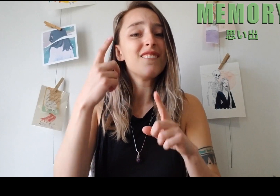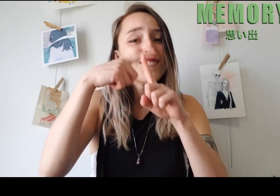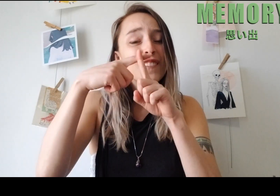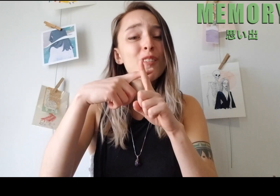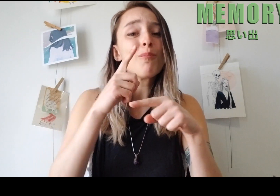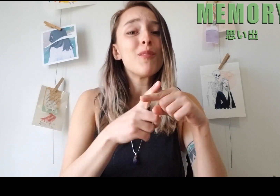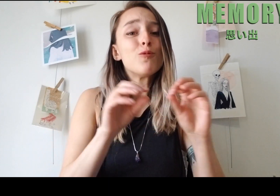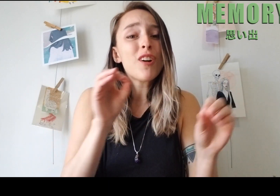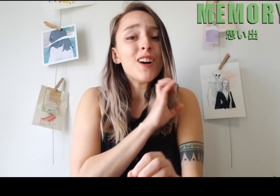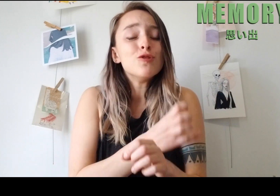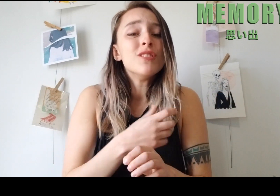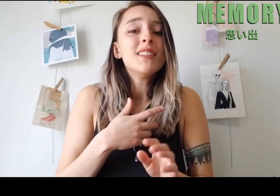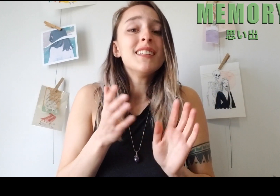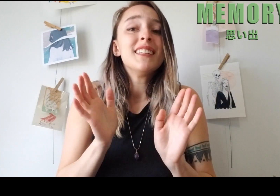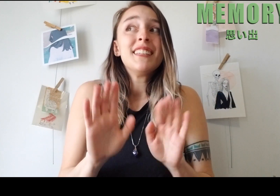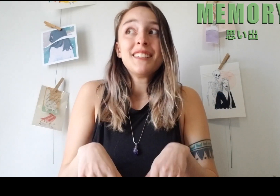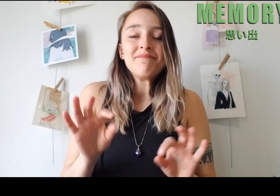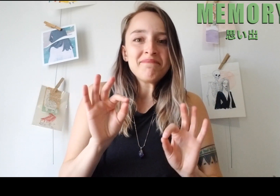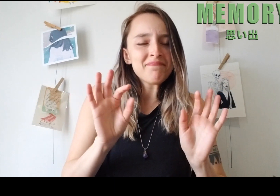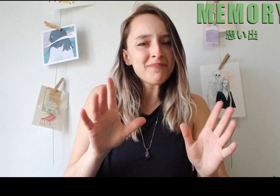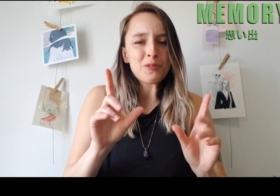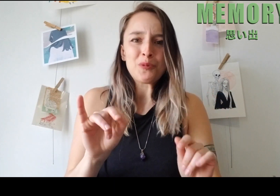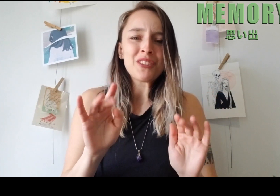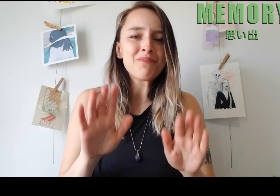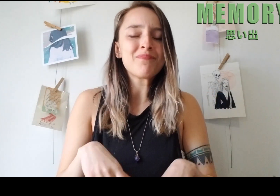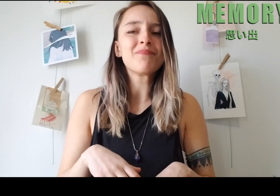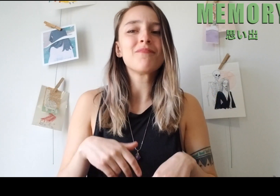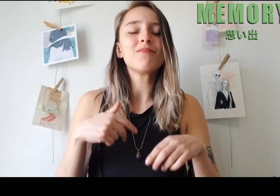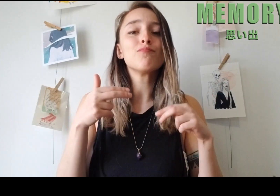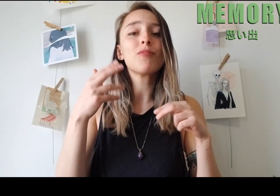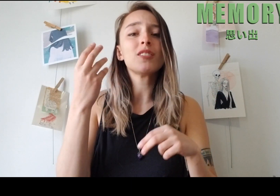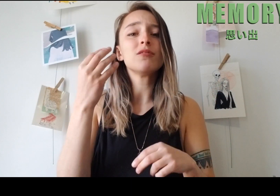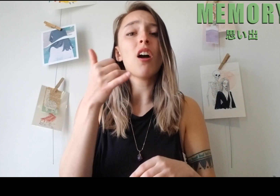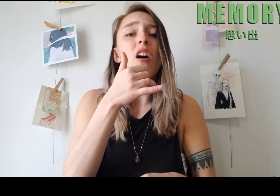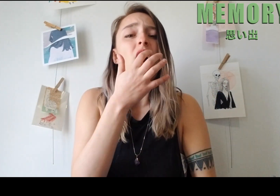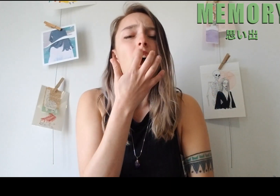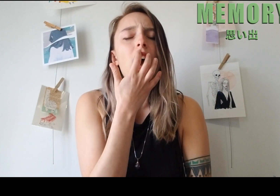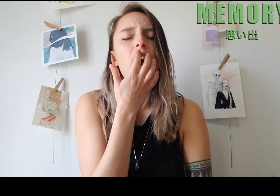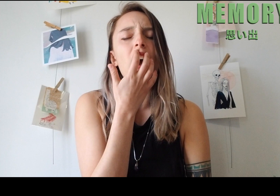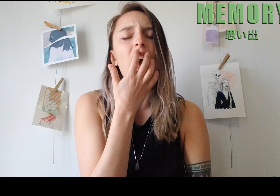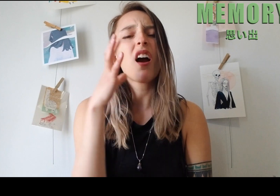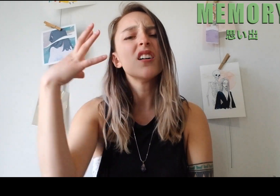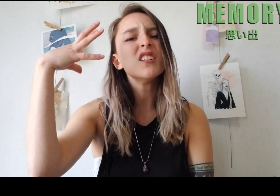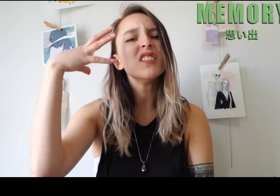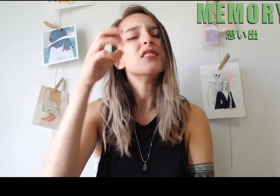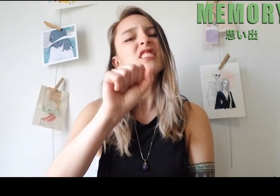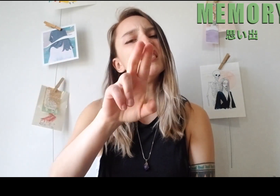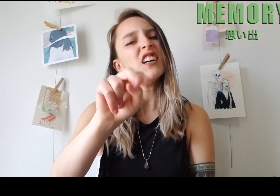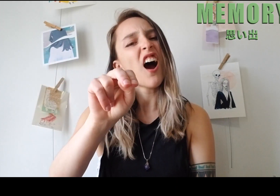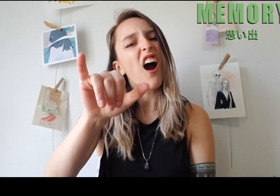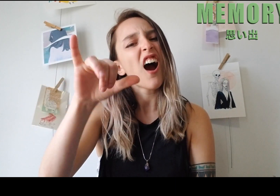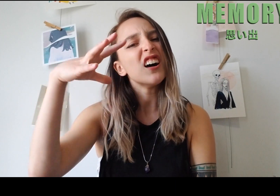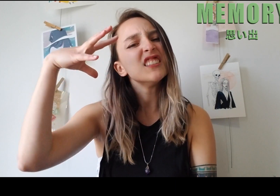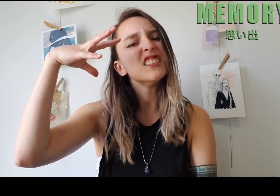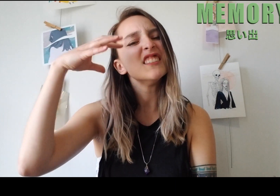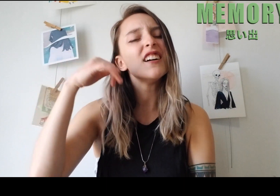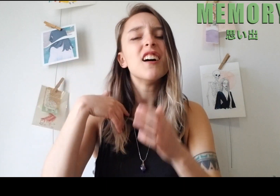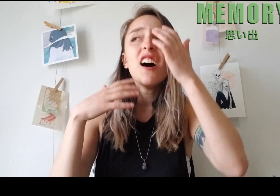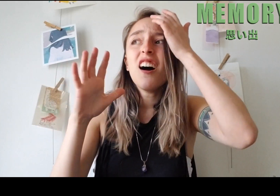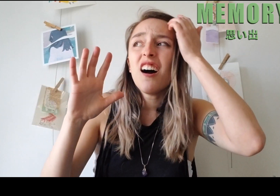So, I had a fever and no energy but I thought nothing of it. I'd still go ahead. Outside was a blistering hot, sunny day!